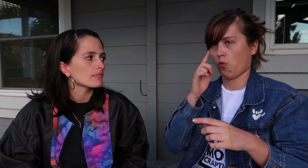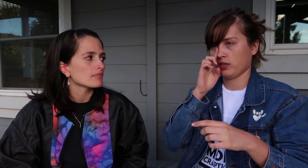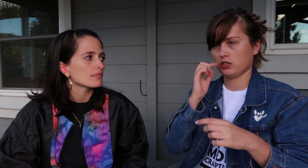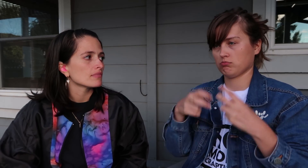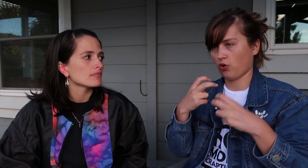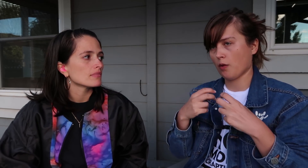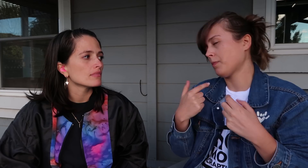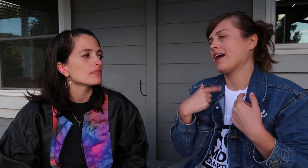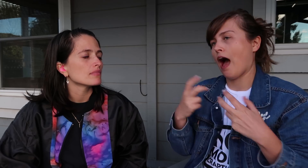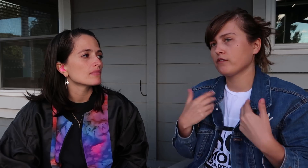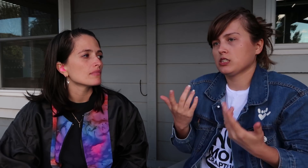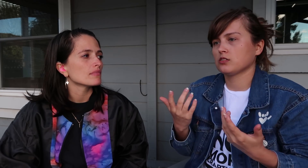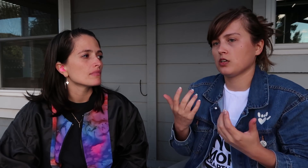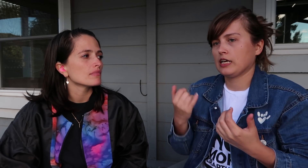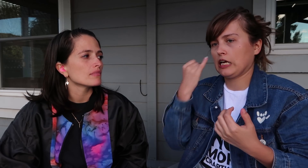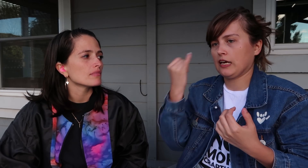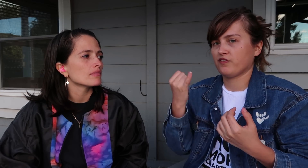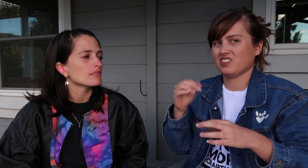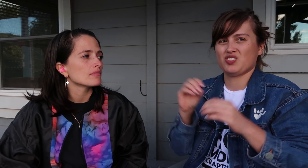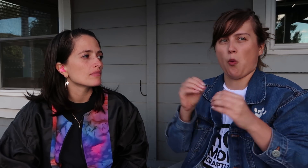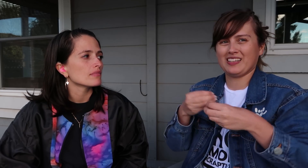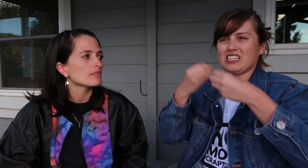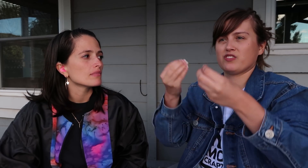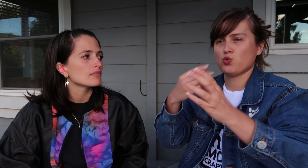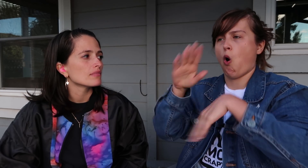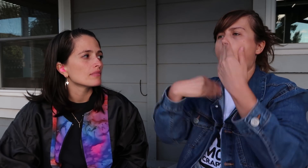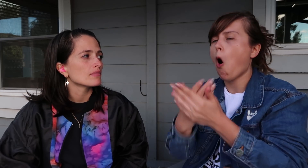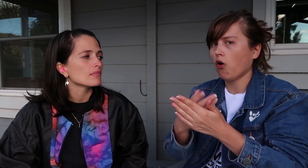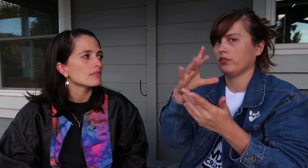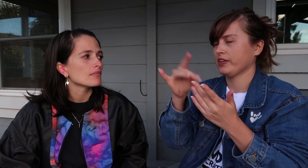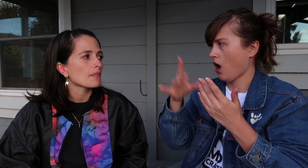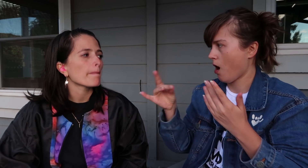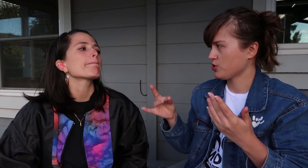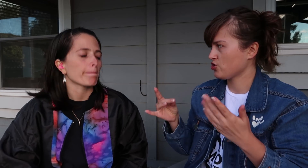My only issue has been if they're not given knowledge of all the options.